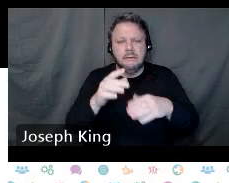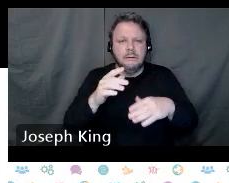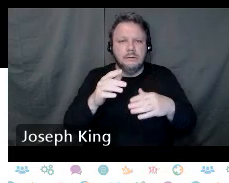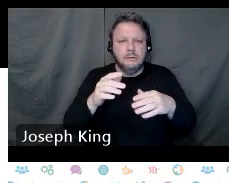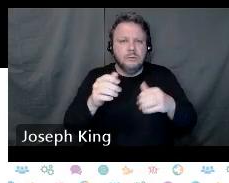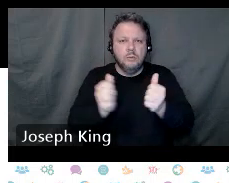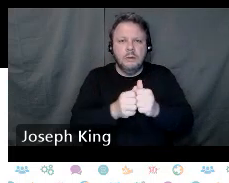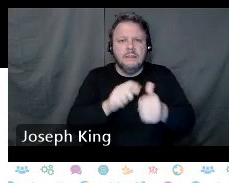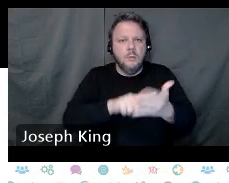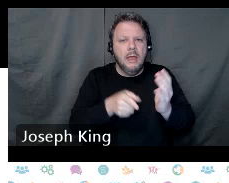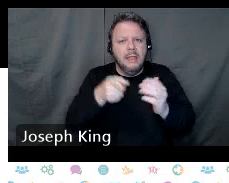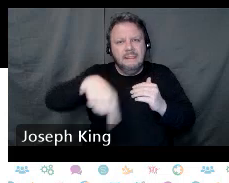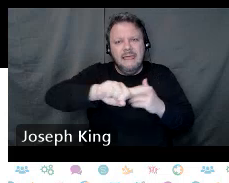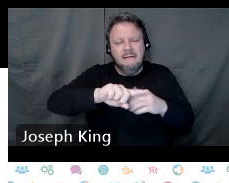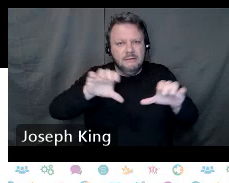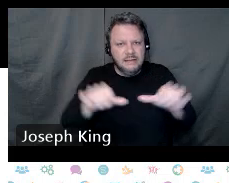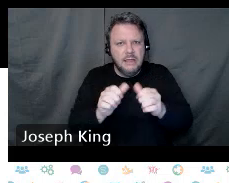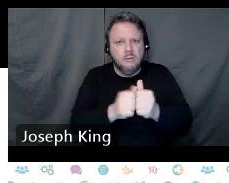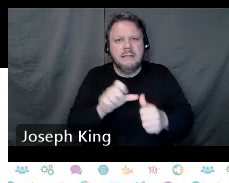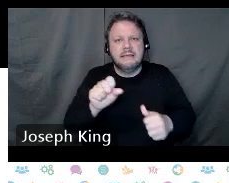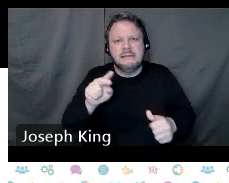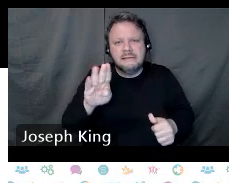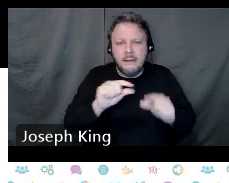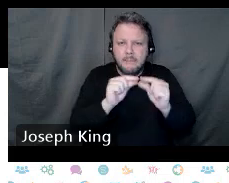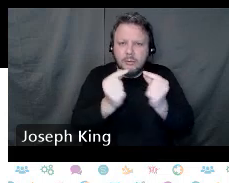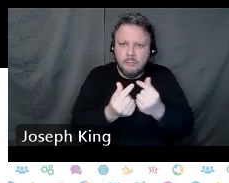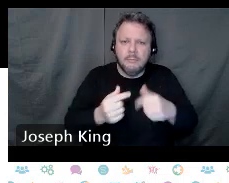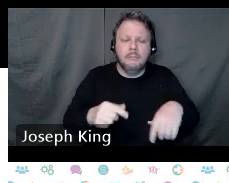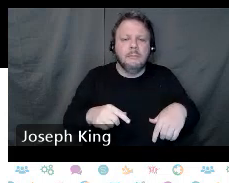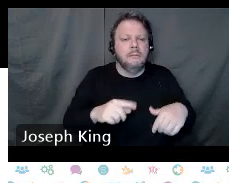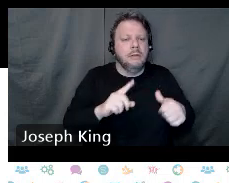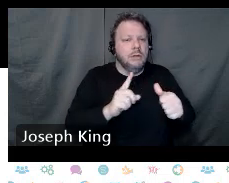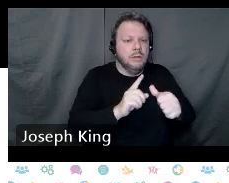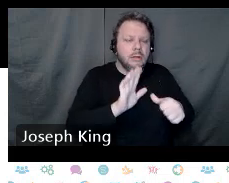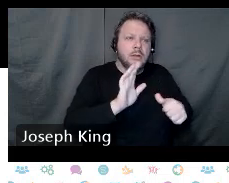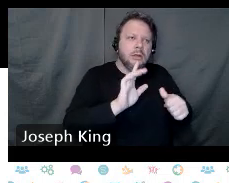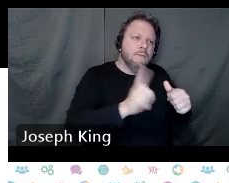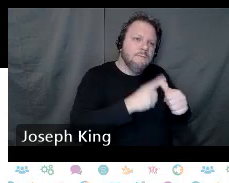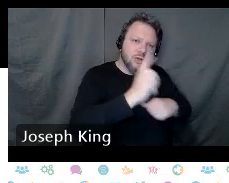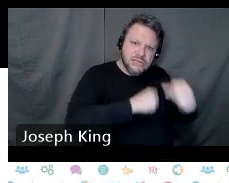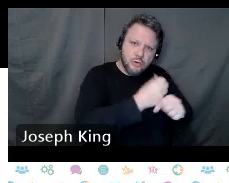On what they've done with the subgroups areas, the first year recommendations,